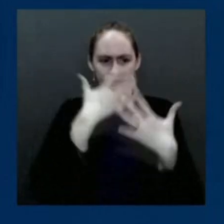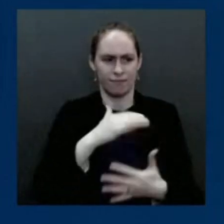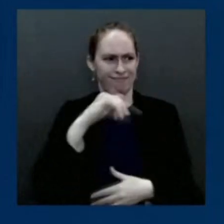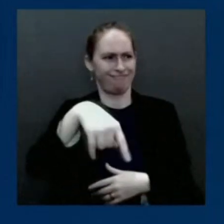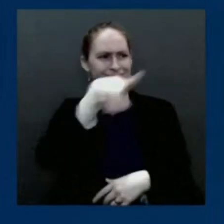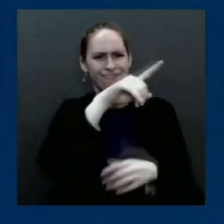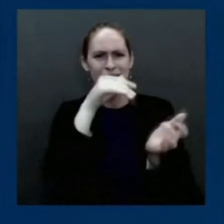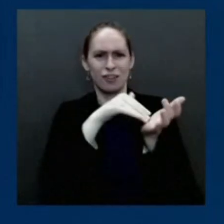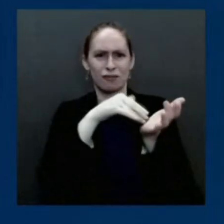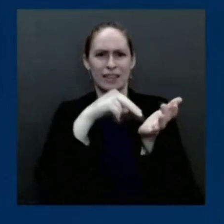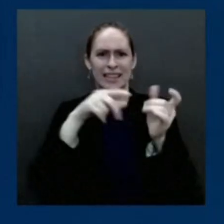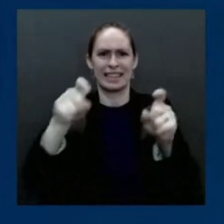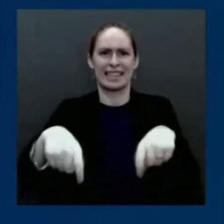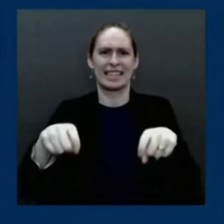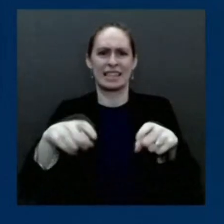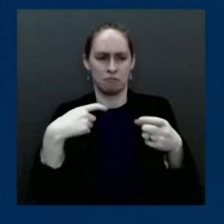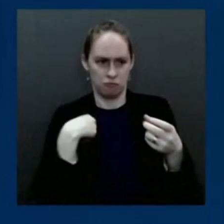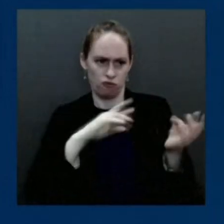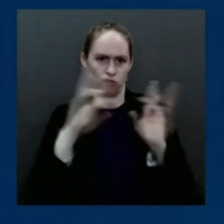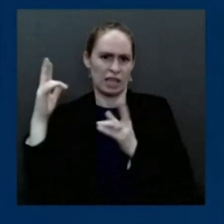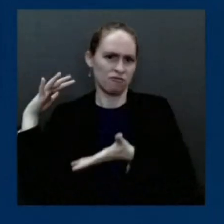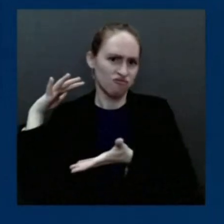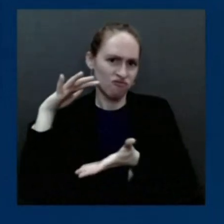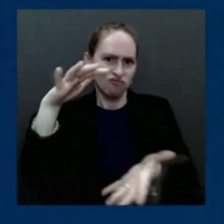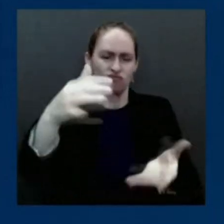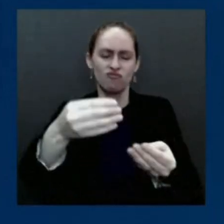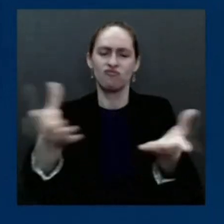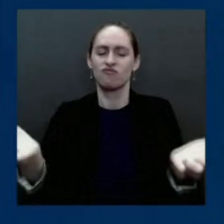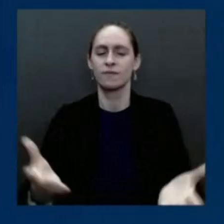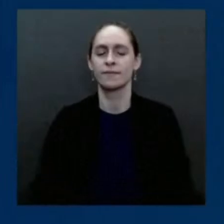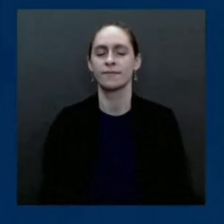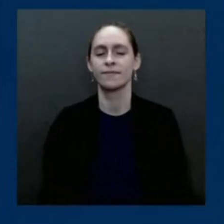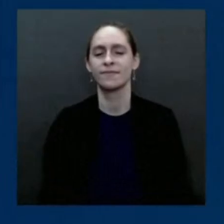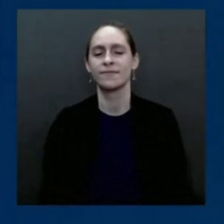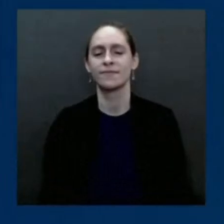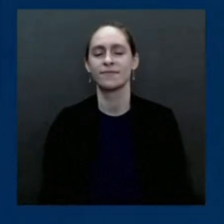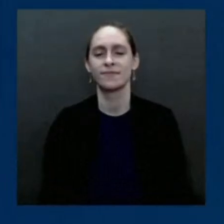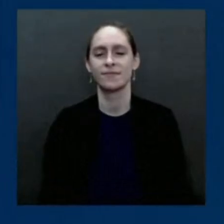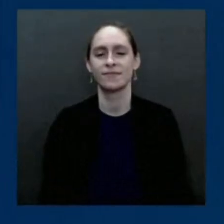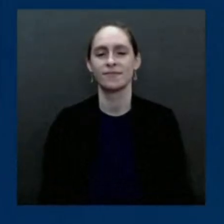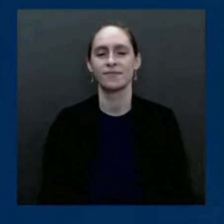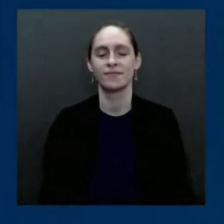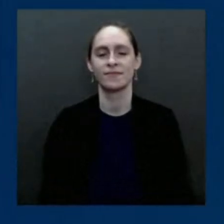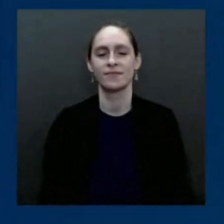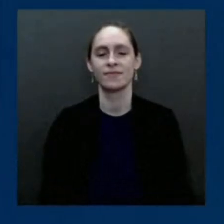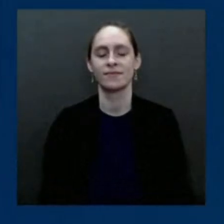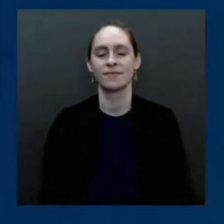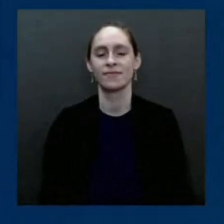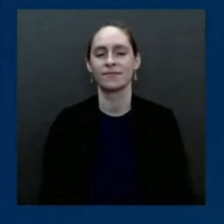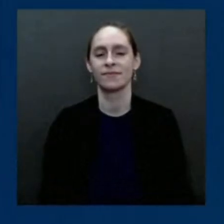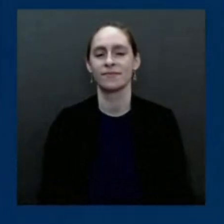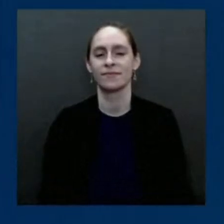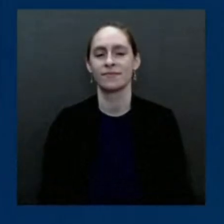FRONT LINE HEALTHCARE WORKERS